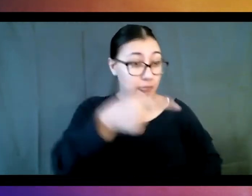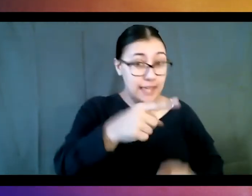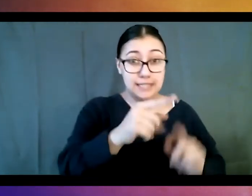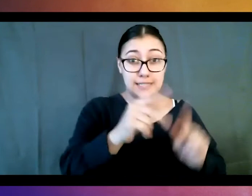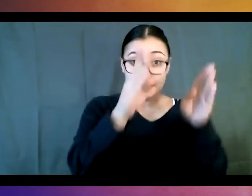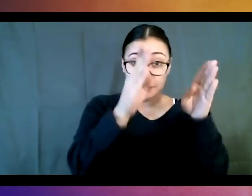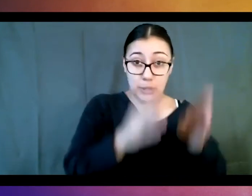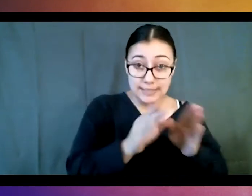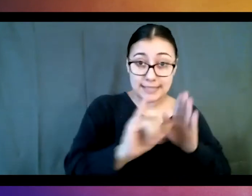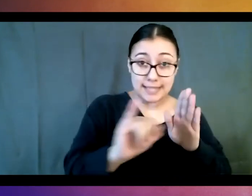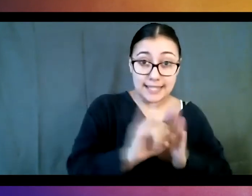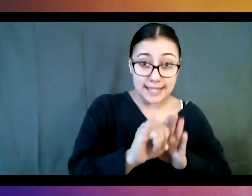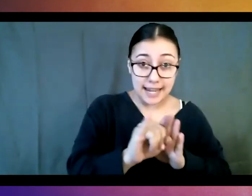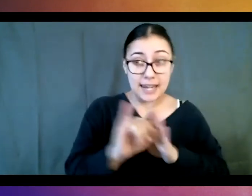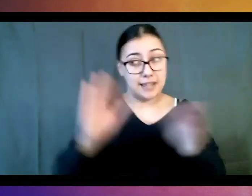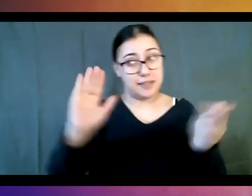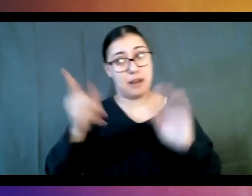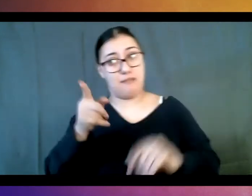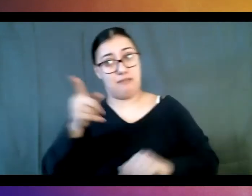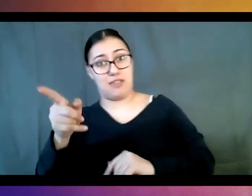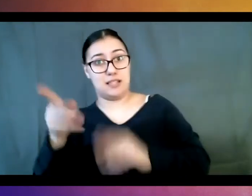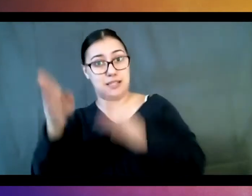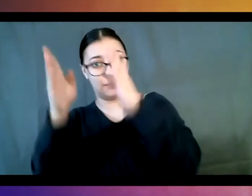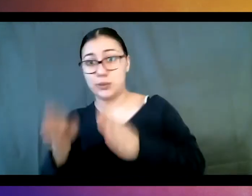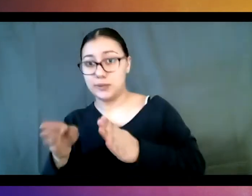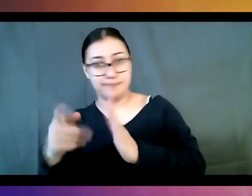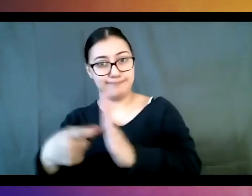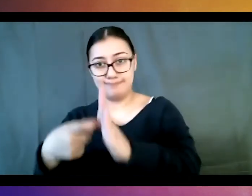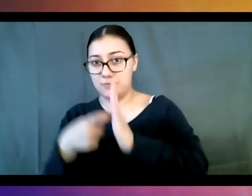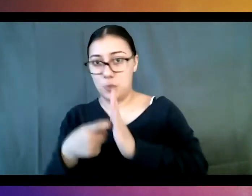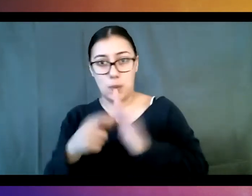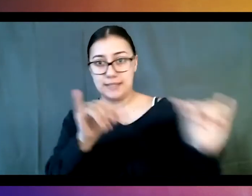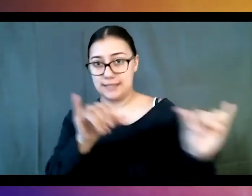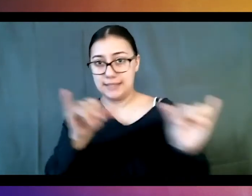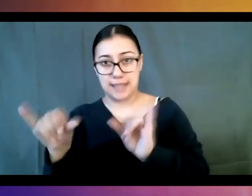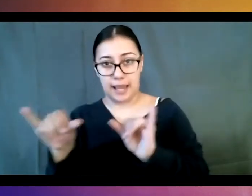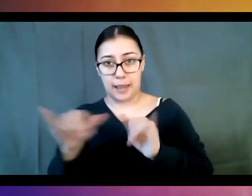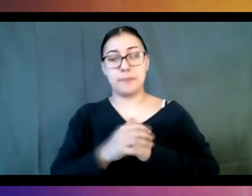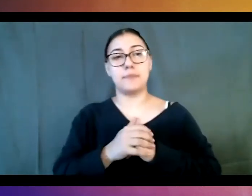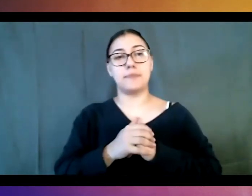threats or coercion, discriminatory statements